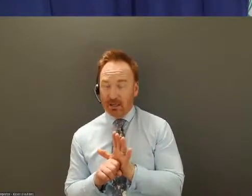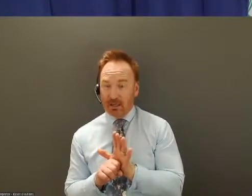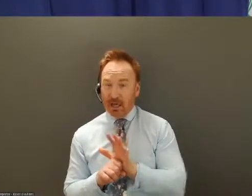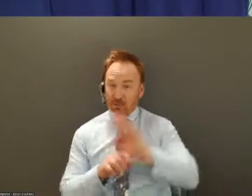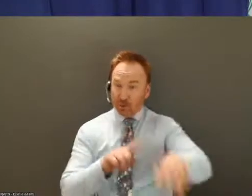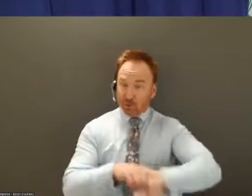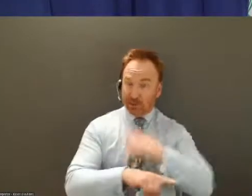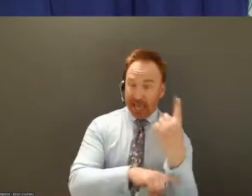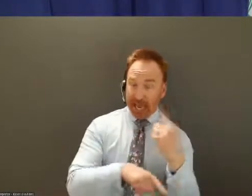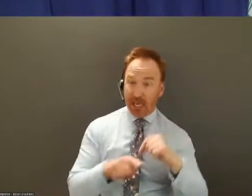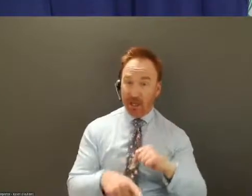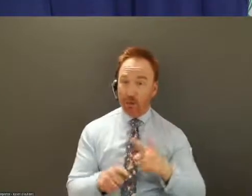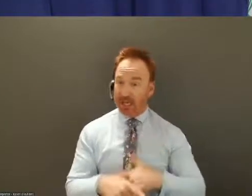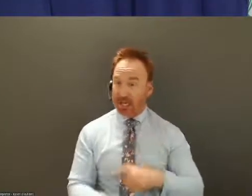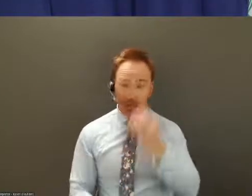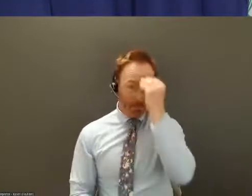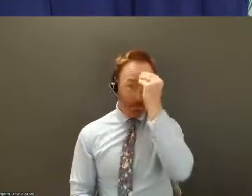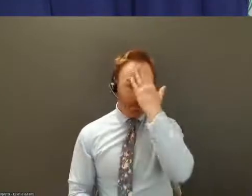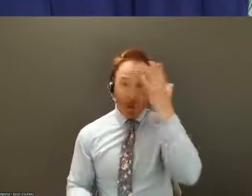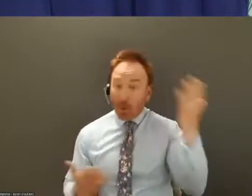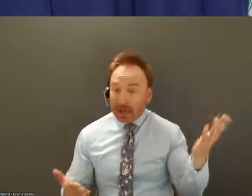continue to offer vaccine